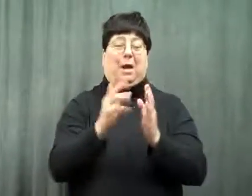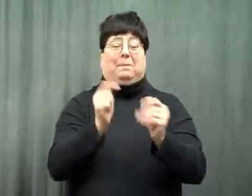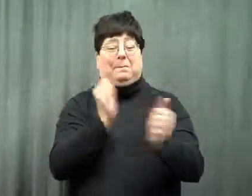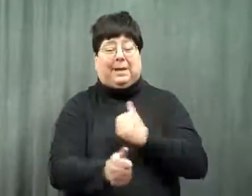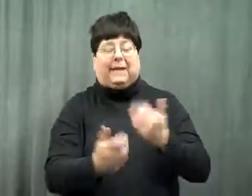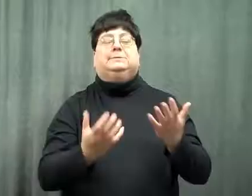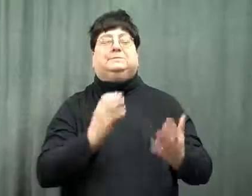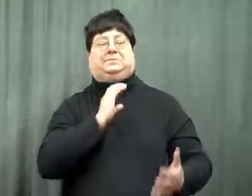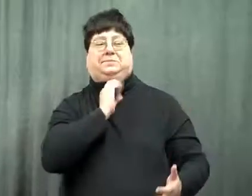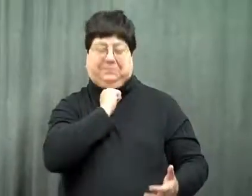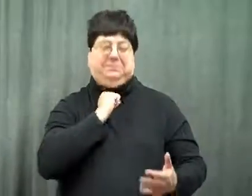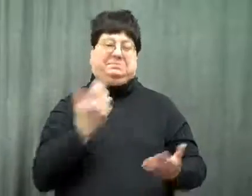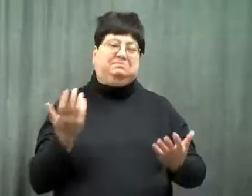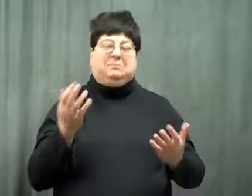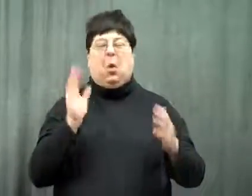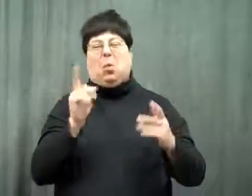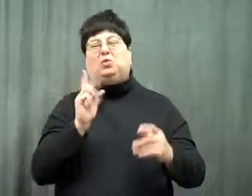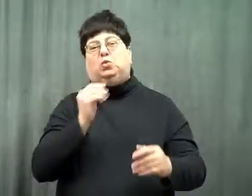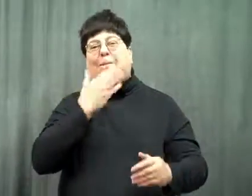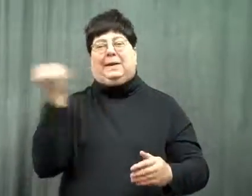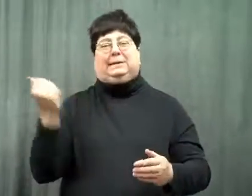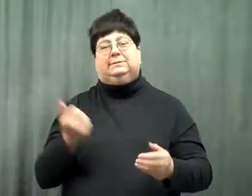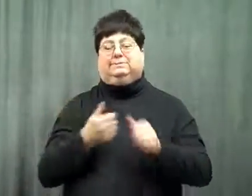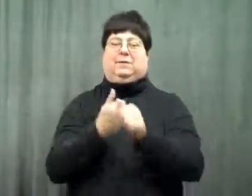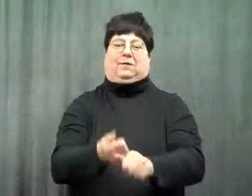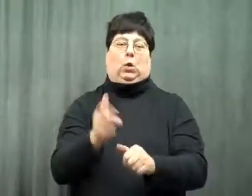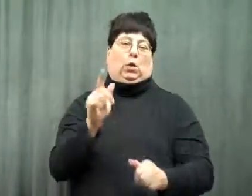but since it has been passed, they pledged to do their best to enforce it.